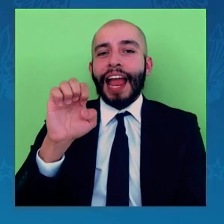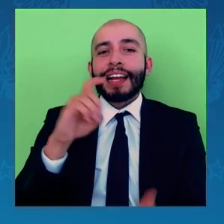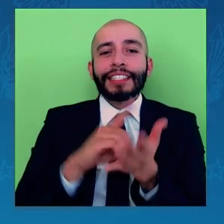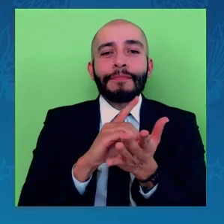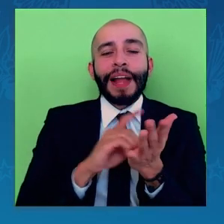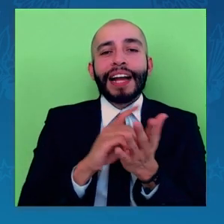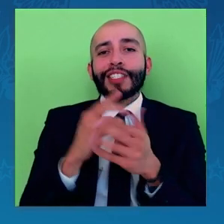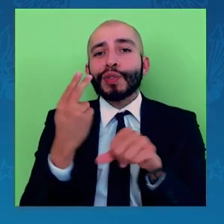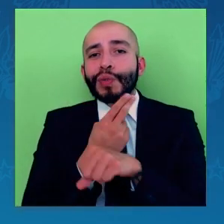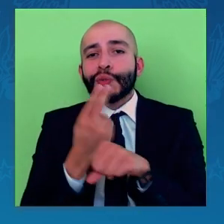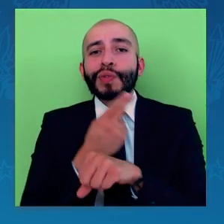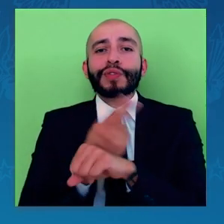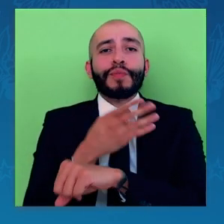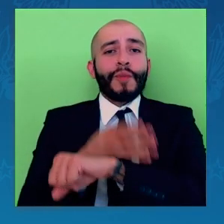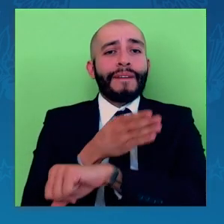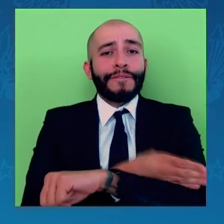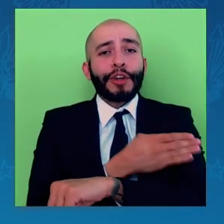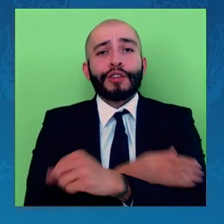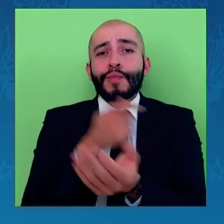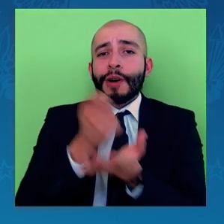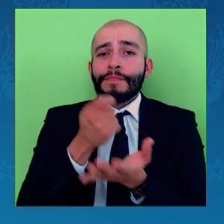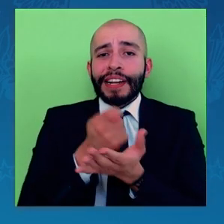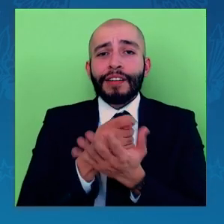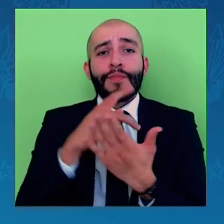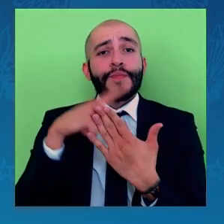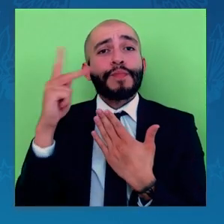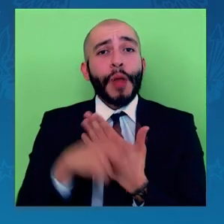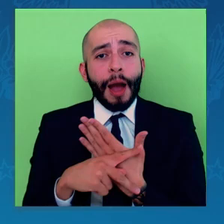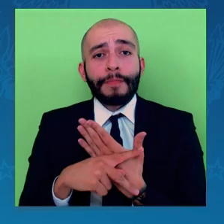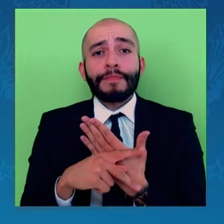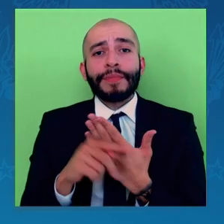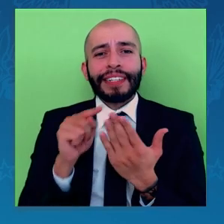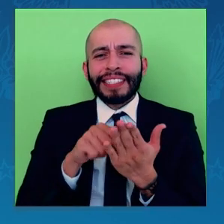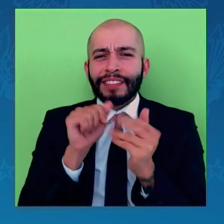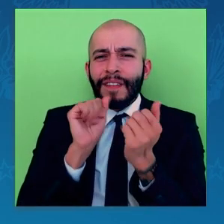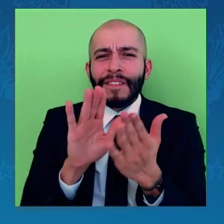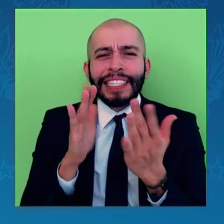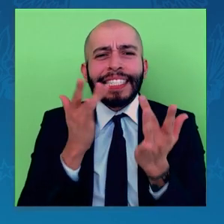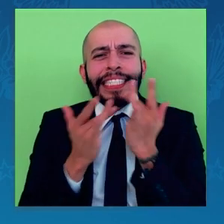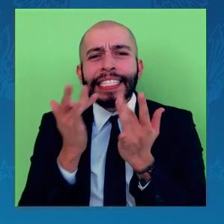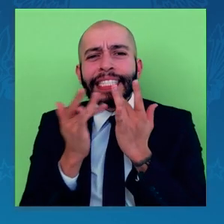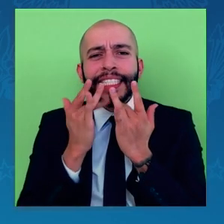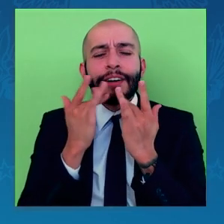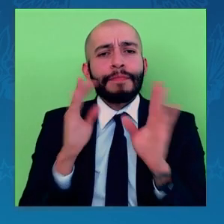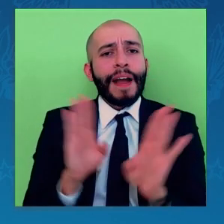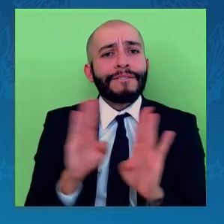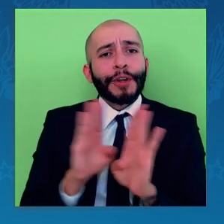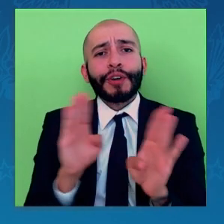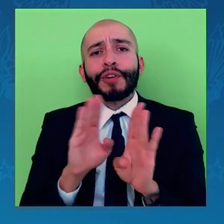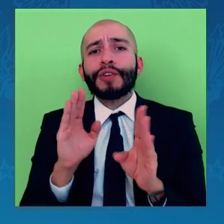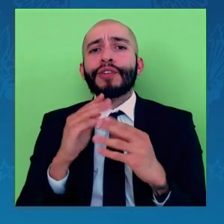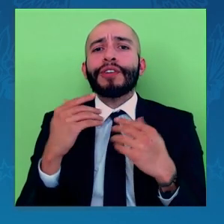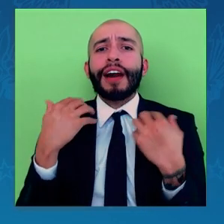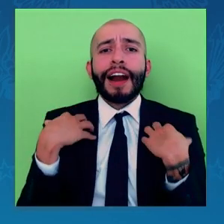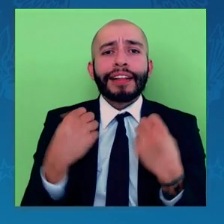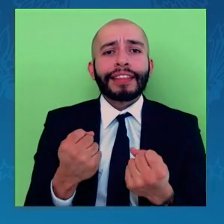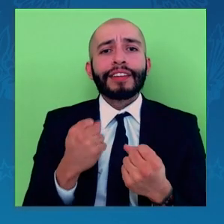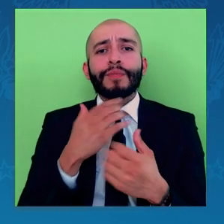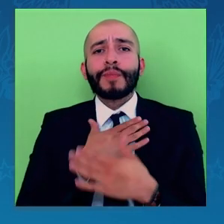nurses and behavioral health providers in both urban and rural areas through scholarships and loan repayment.